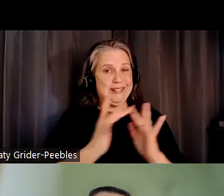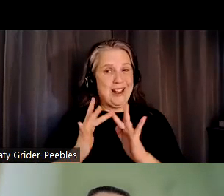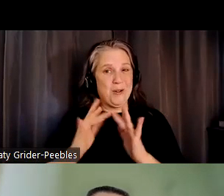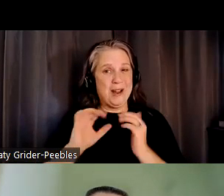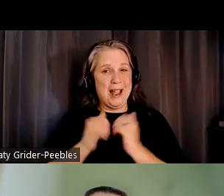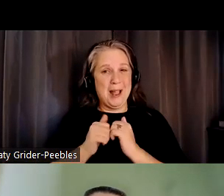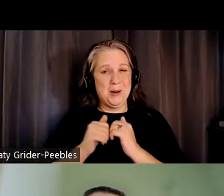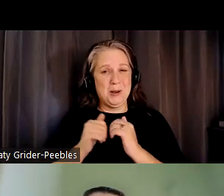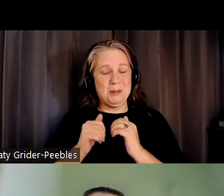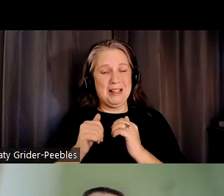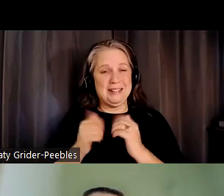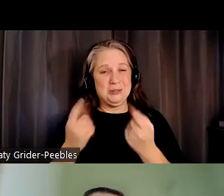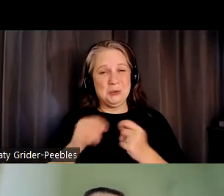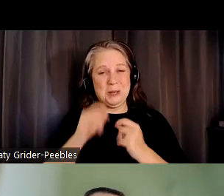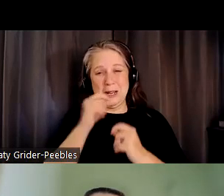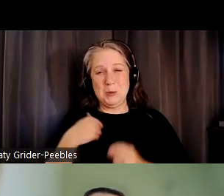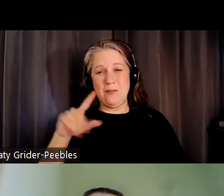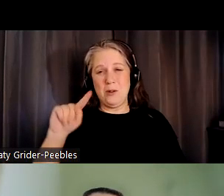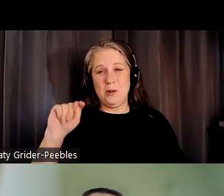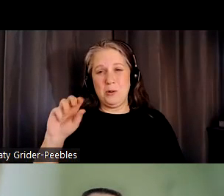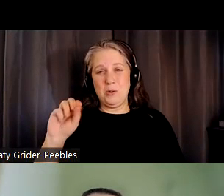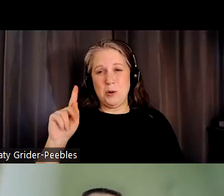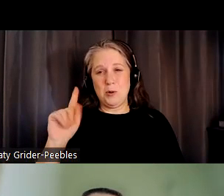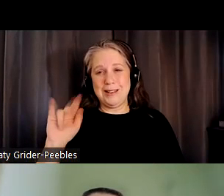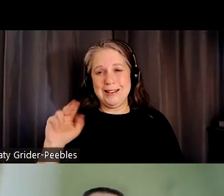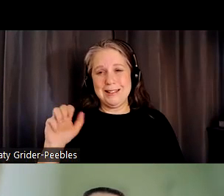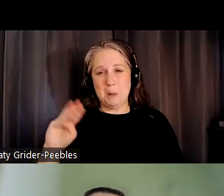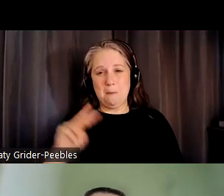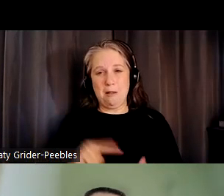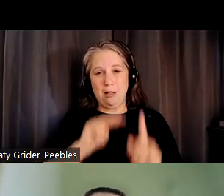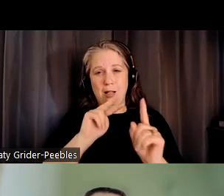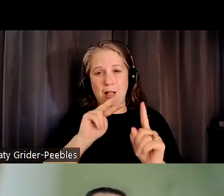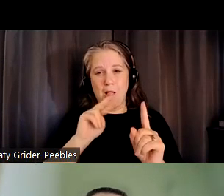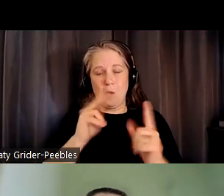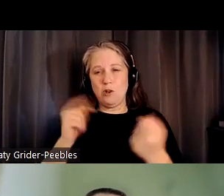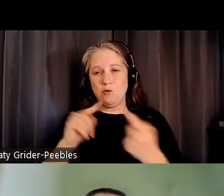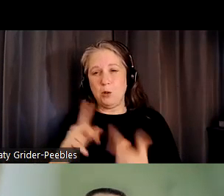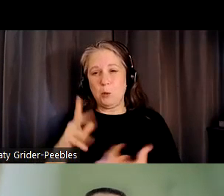trying to bring in diverse voices? Natasha: Go to your regular person